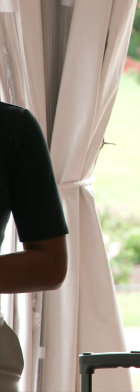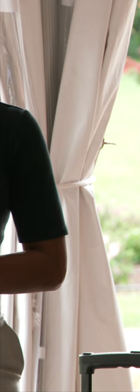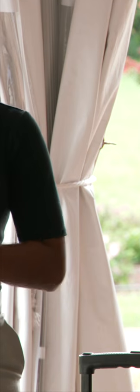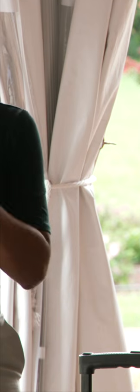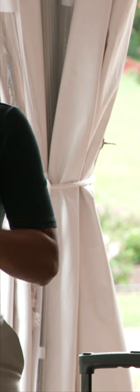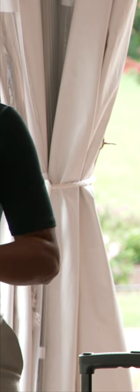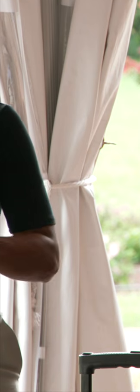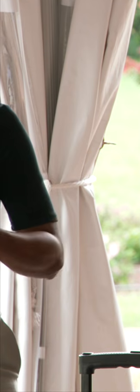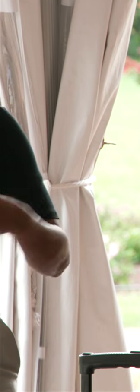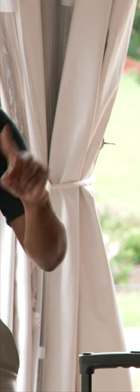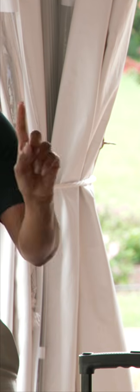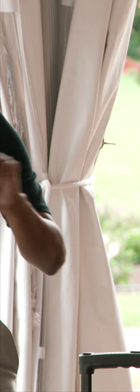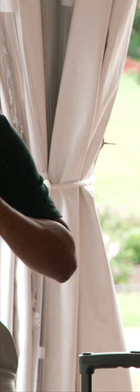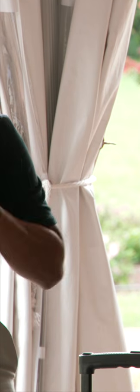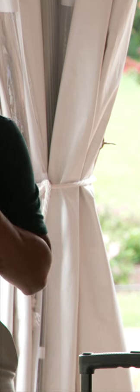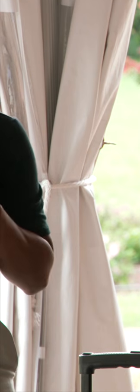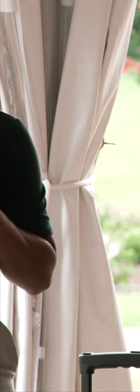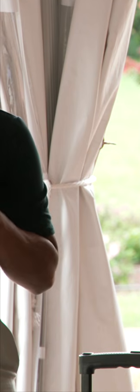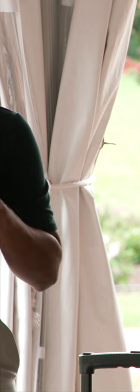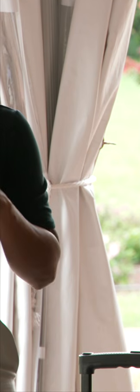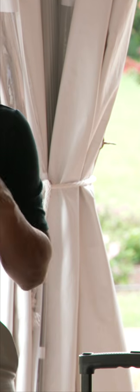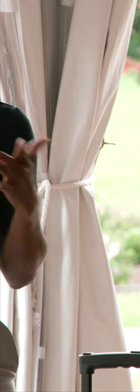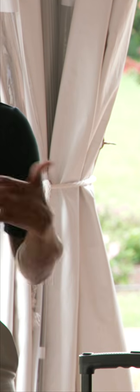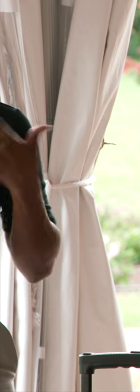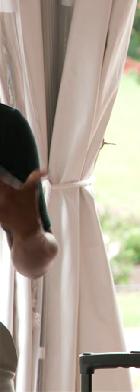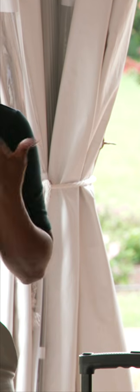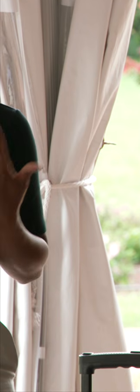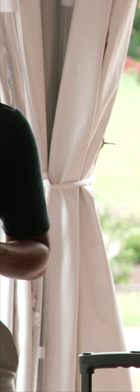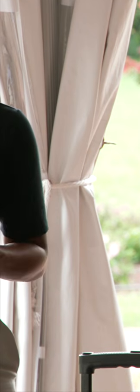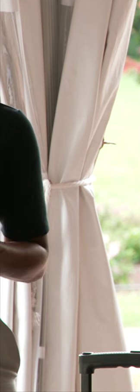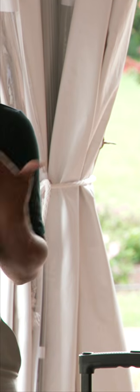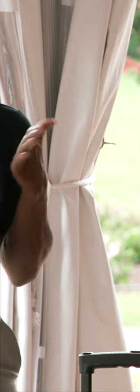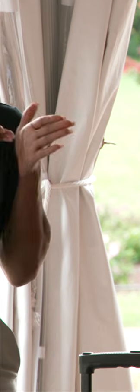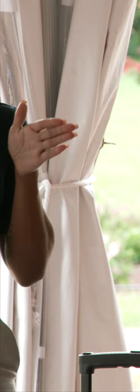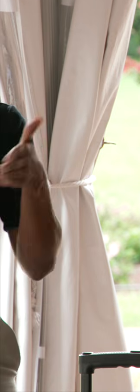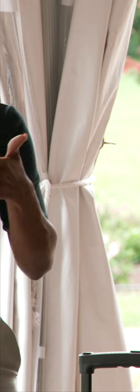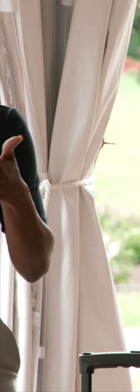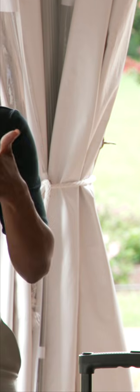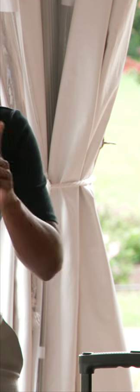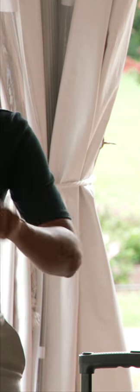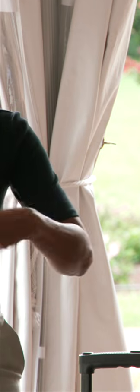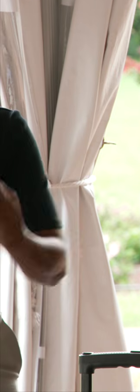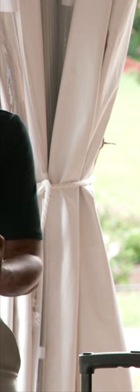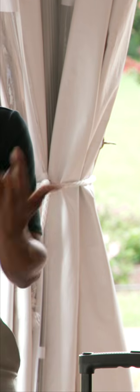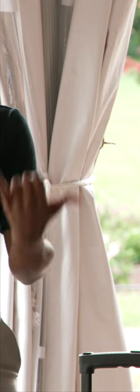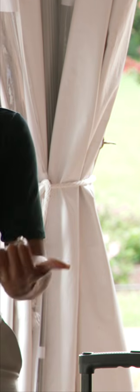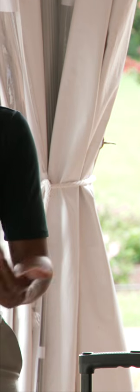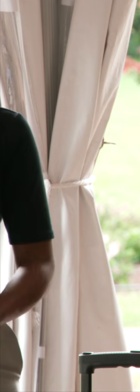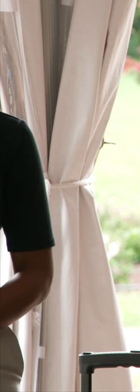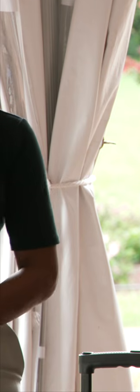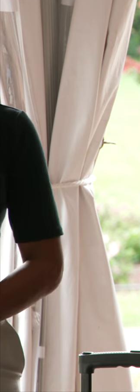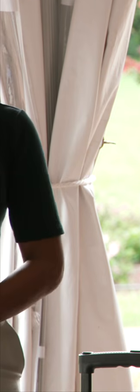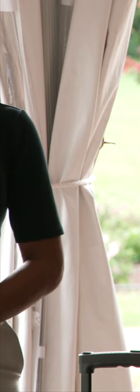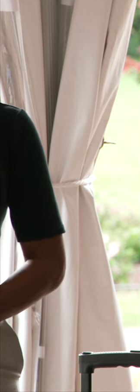of them, and it was cited and revered ever since then. Today I'm proud to serve as a steward of the